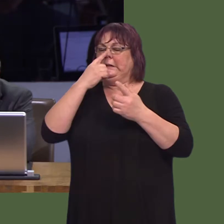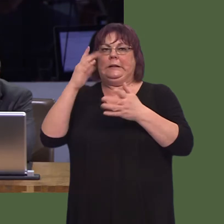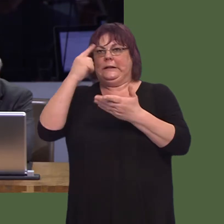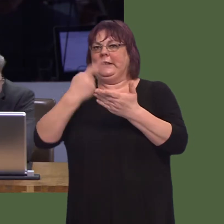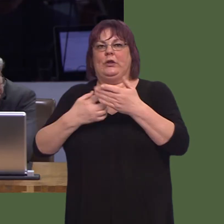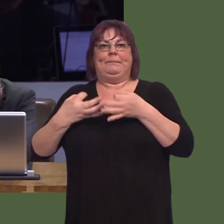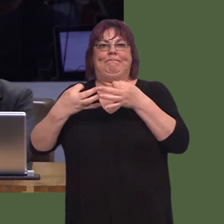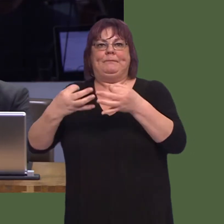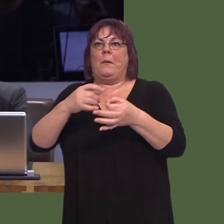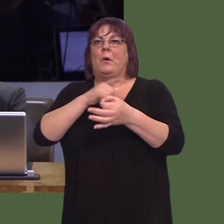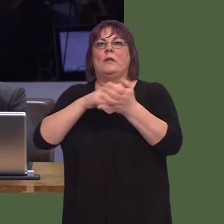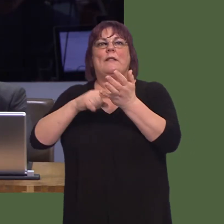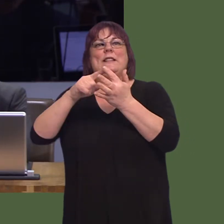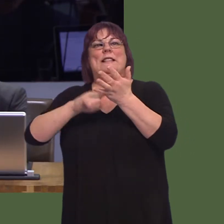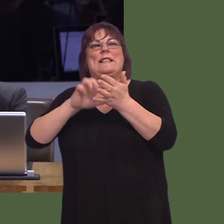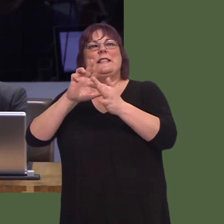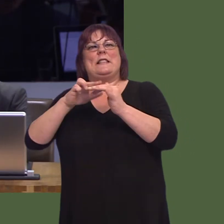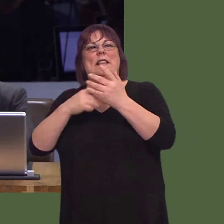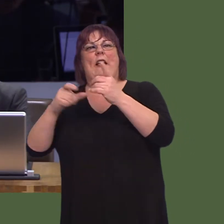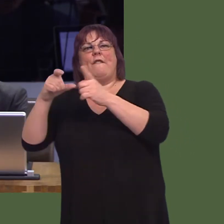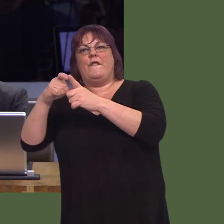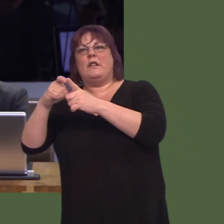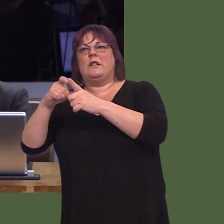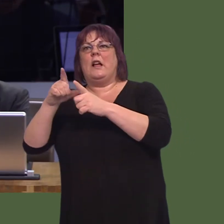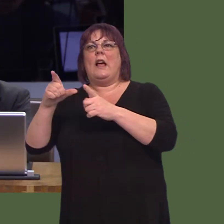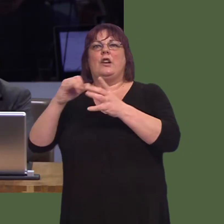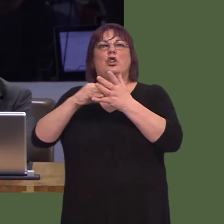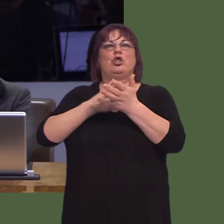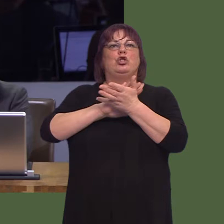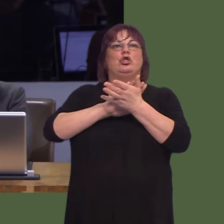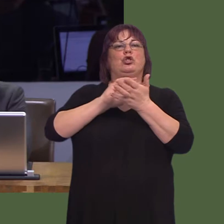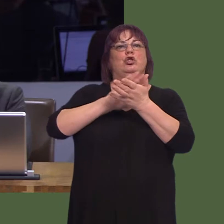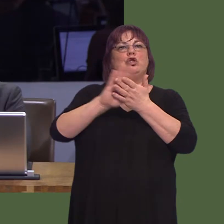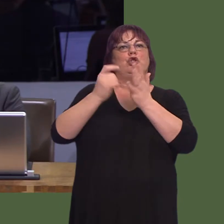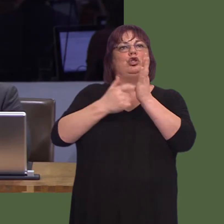an argument between Telford and Shrewsbury itself, which is ongoing, and there has been